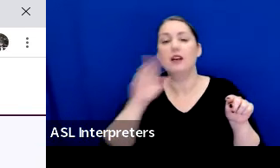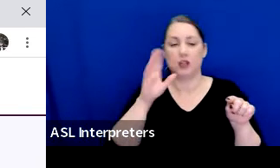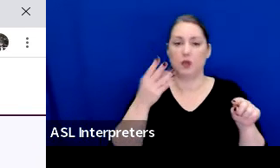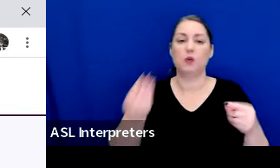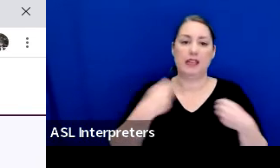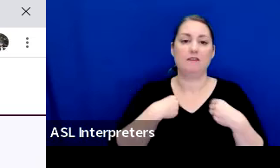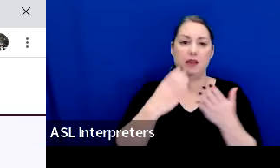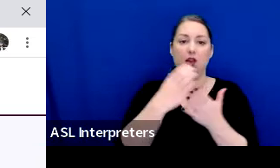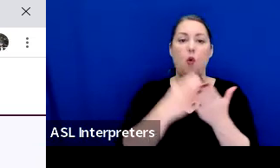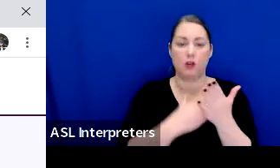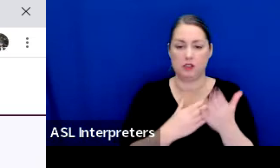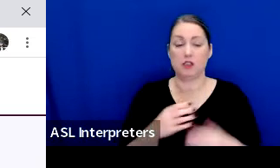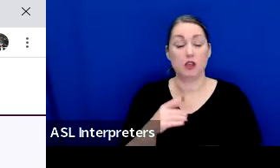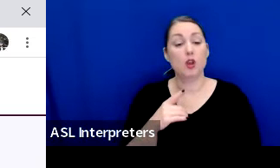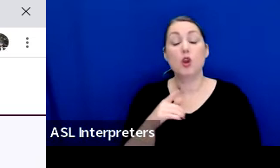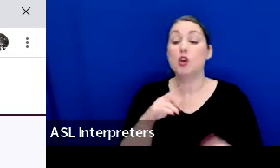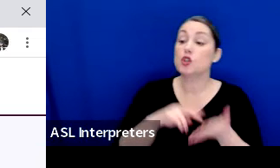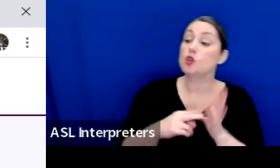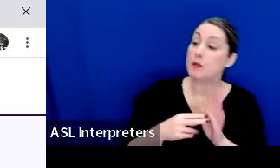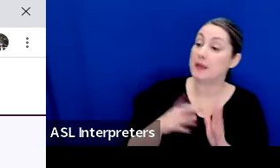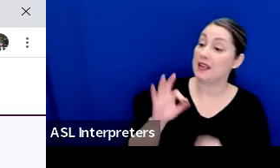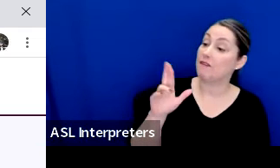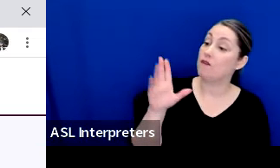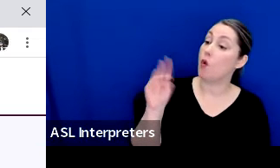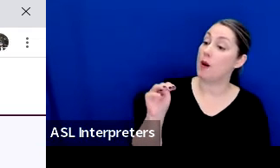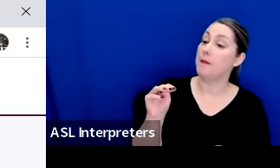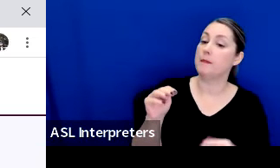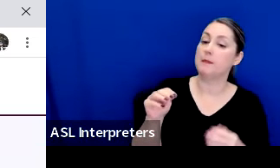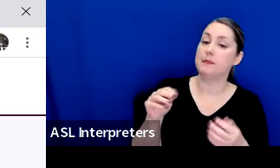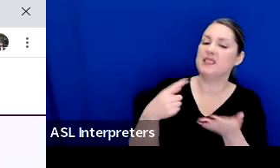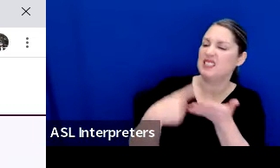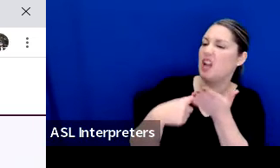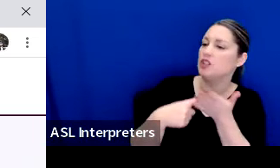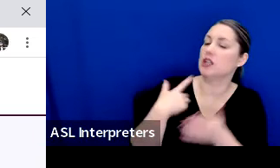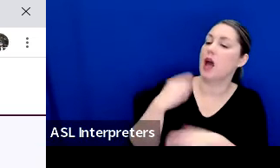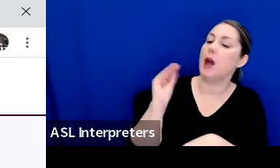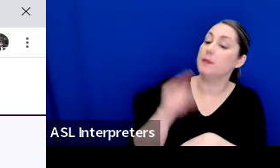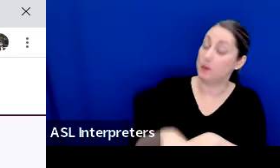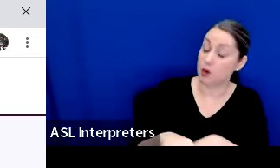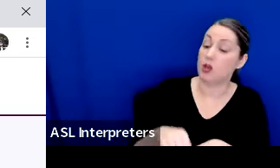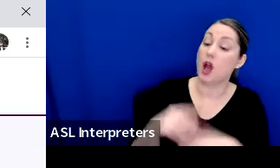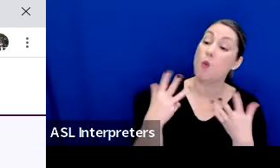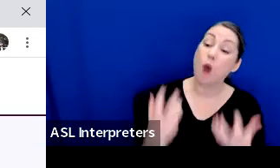OK, so you would just post on the forum your desire and then somebody responds with some different course ideas and you can check those out.